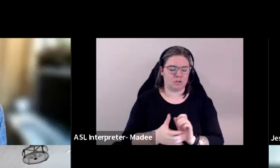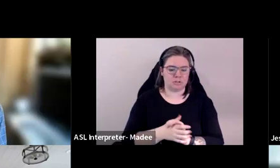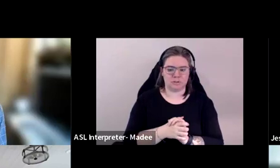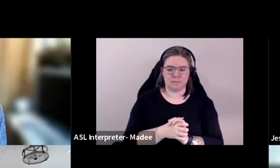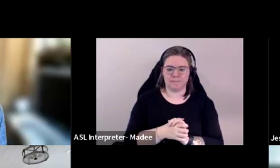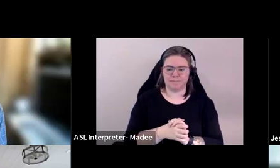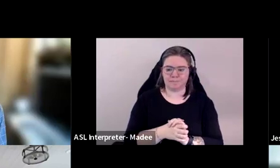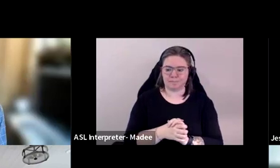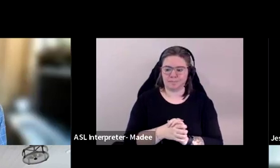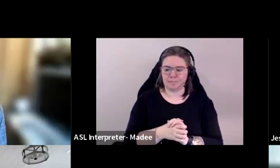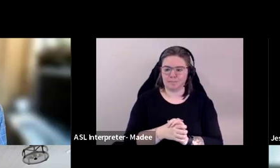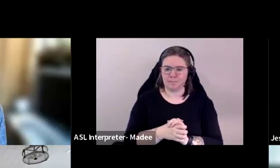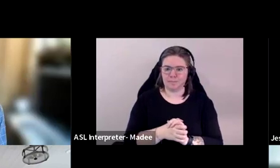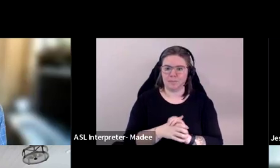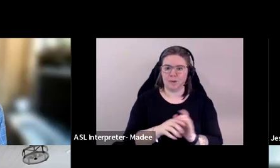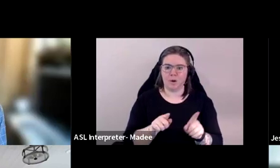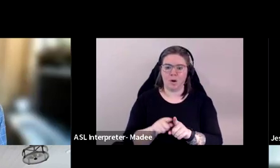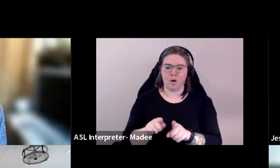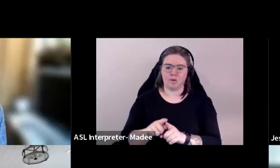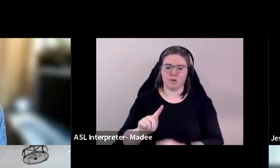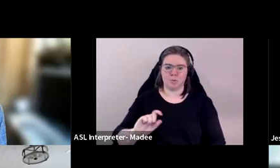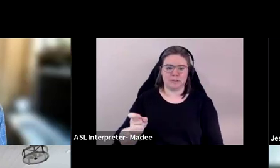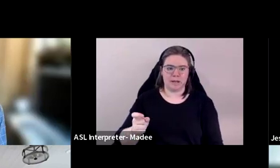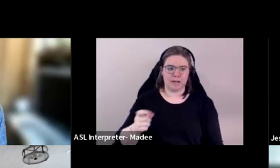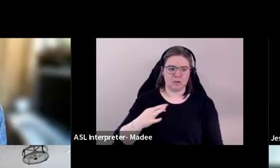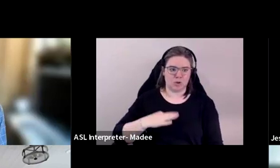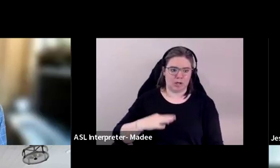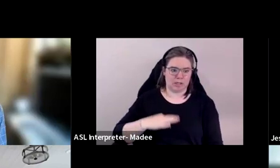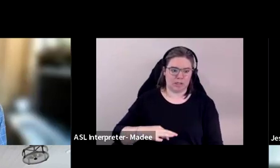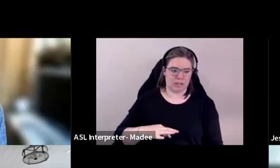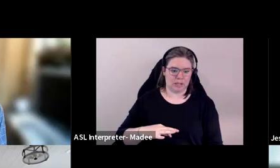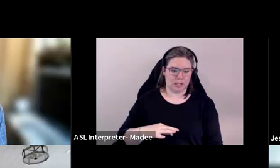we also have a tax credit which originally was only